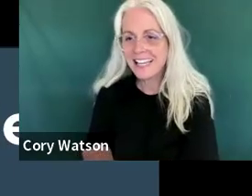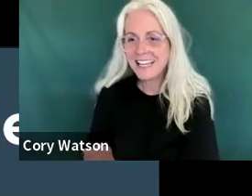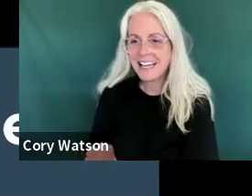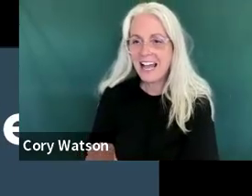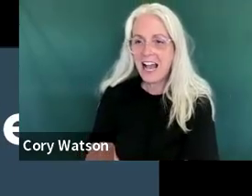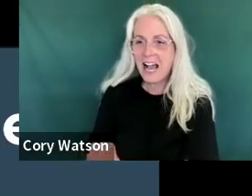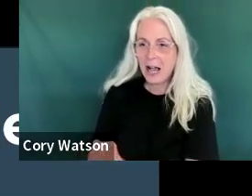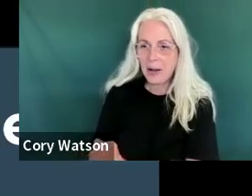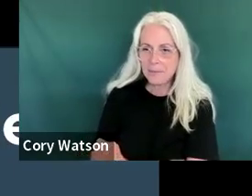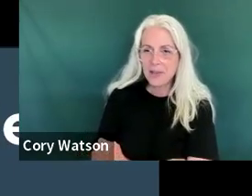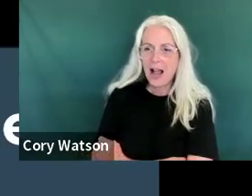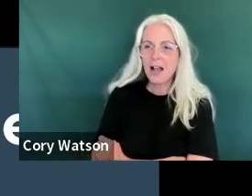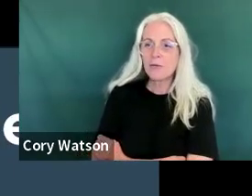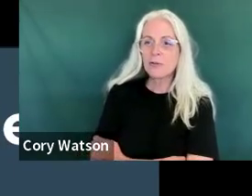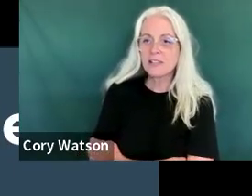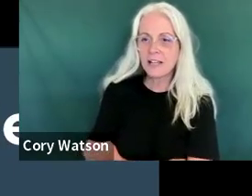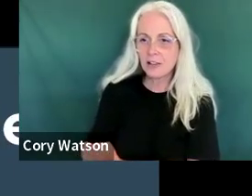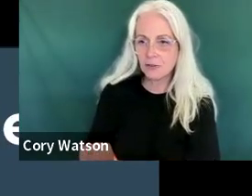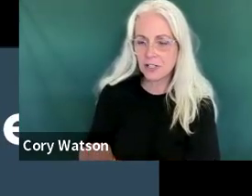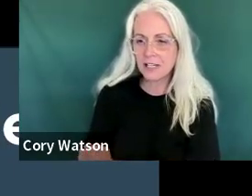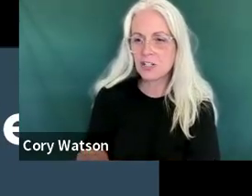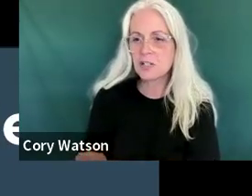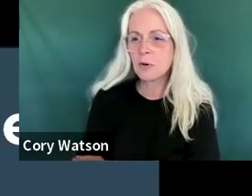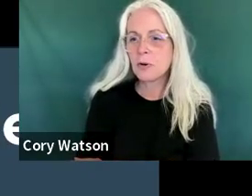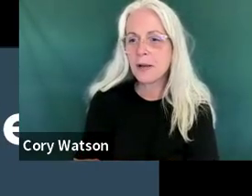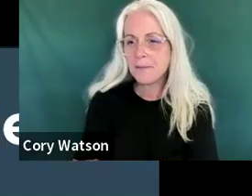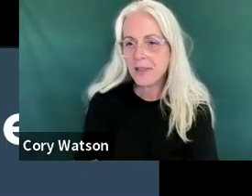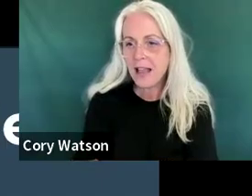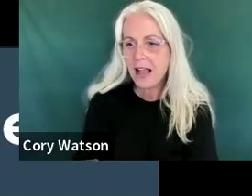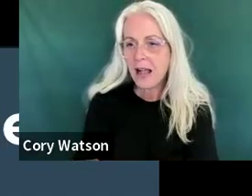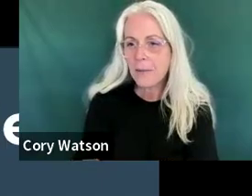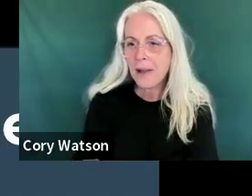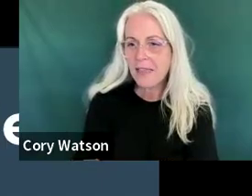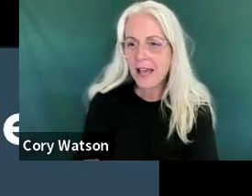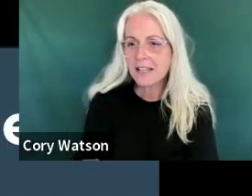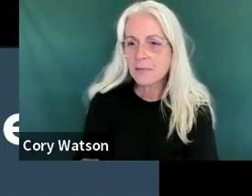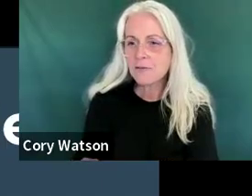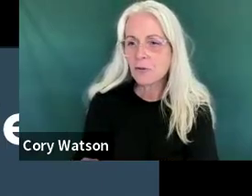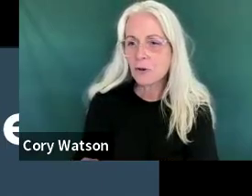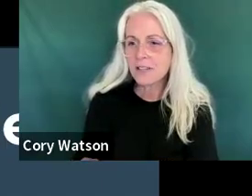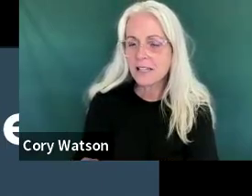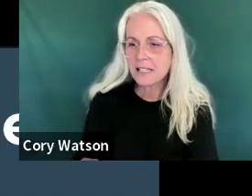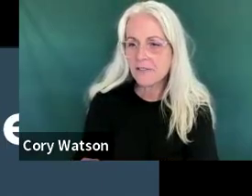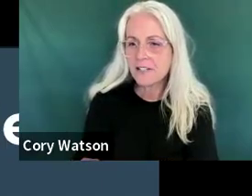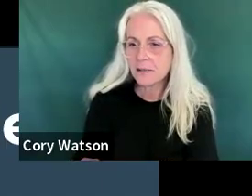said. I work with the California Connections Program and that is something for the deaf and